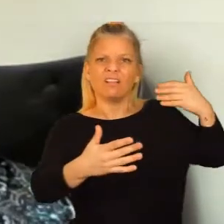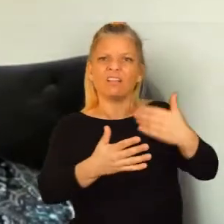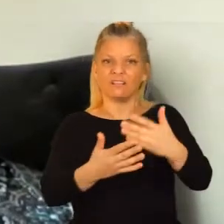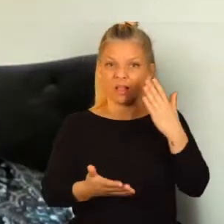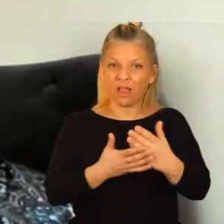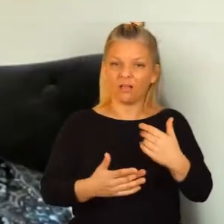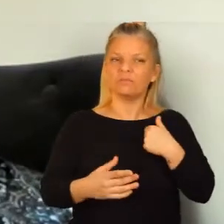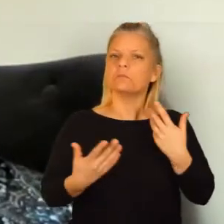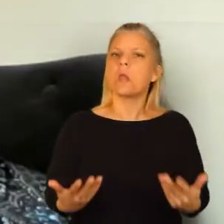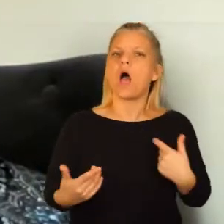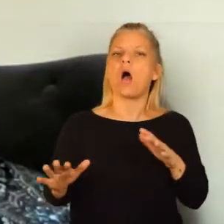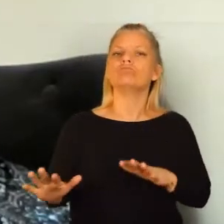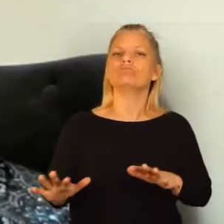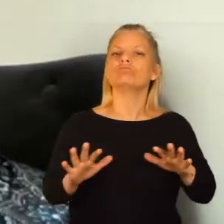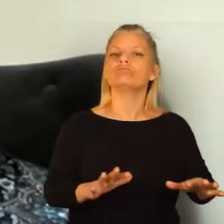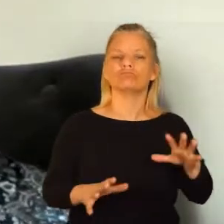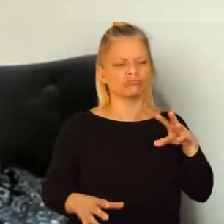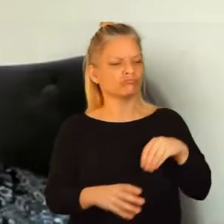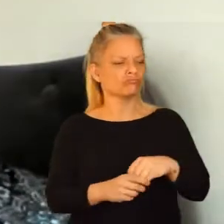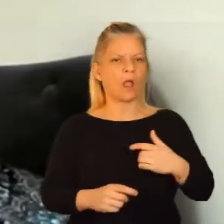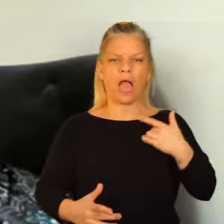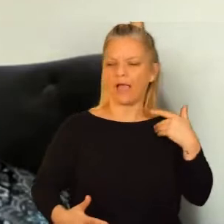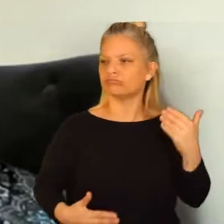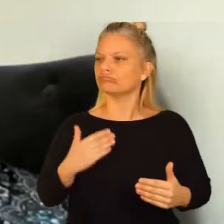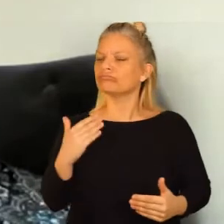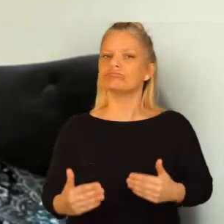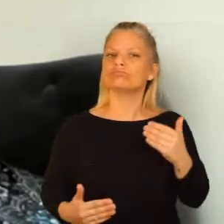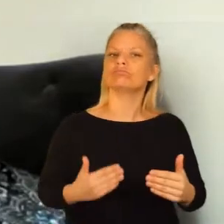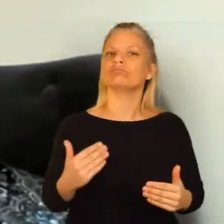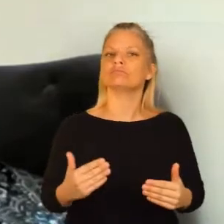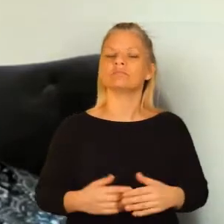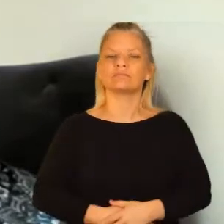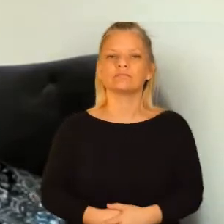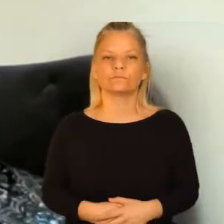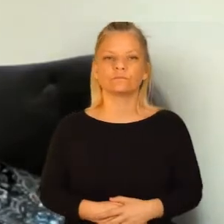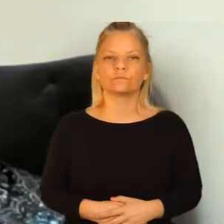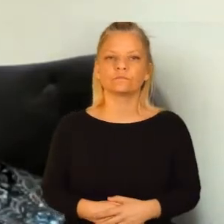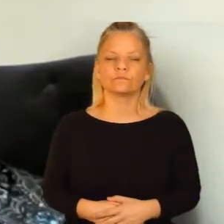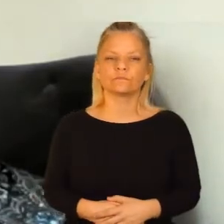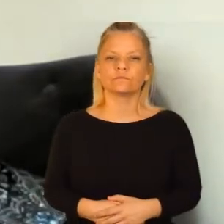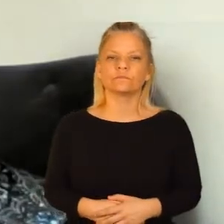I kind of, I wouldn't go back and change all the crappy stuff that happened I think just because I'm quite